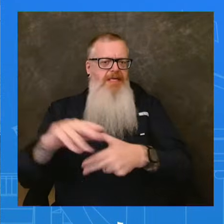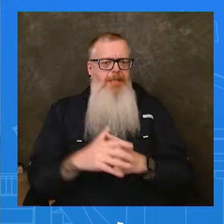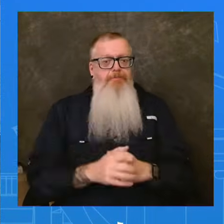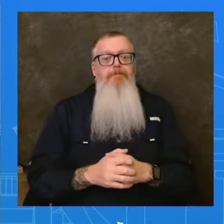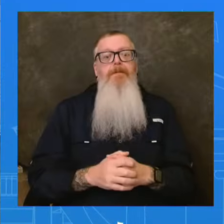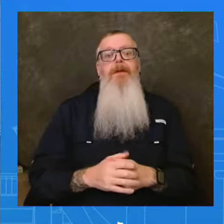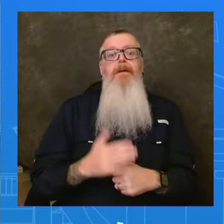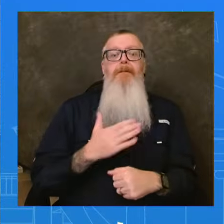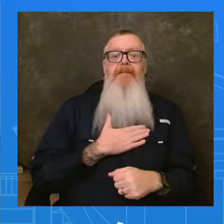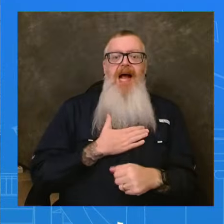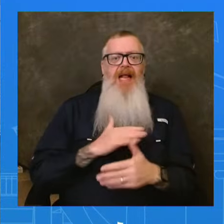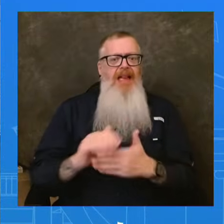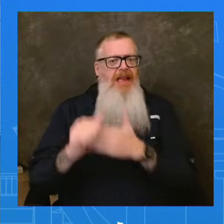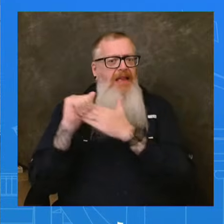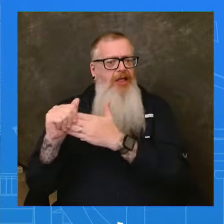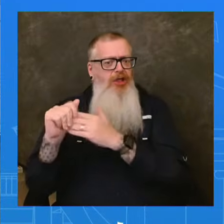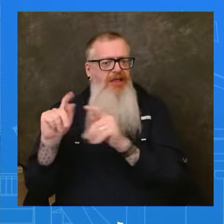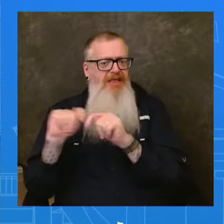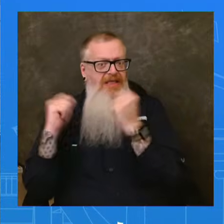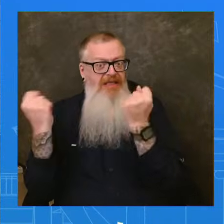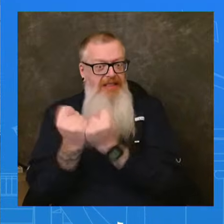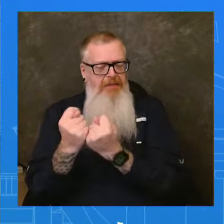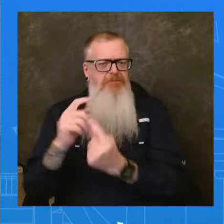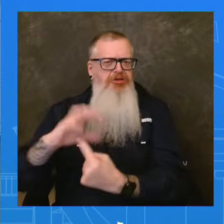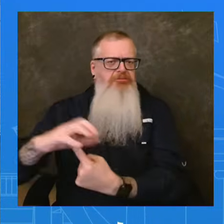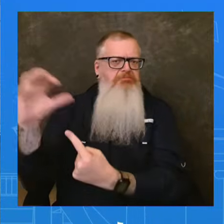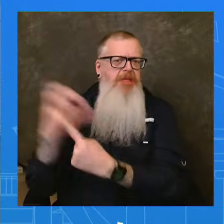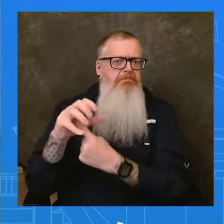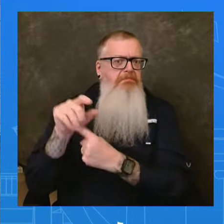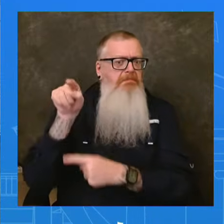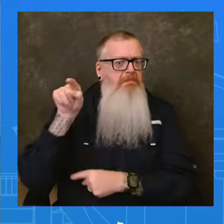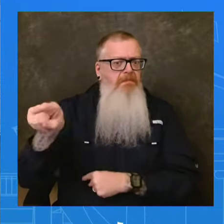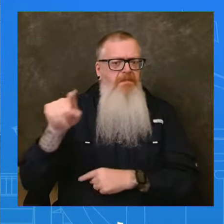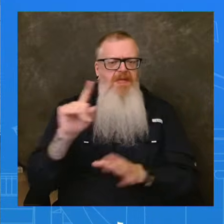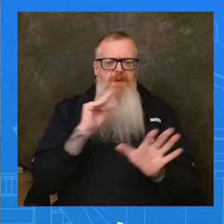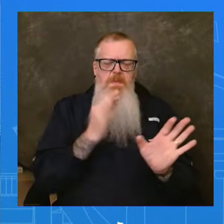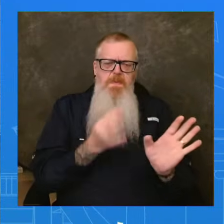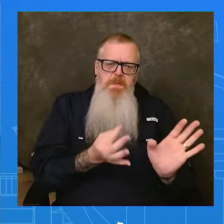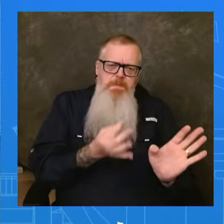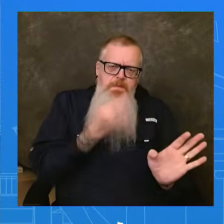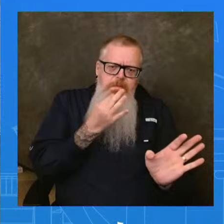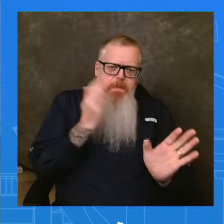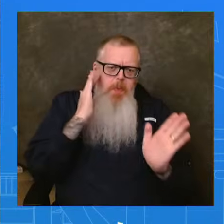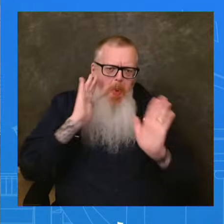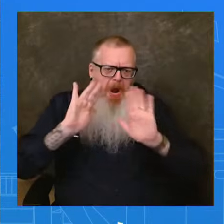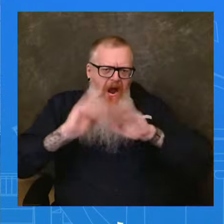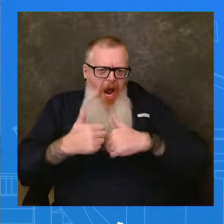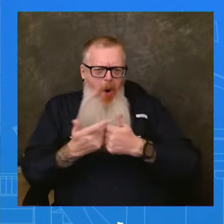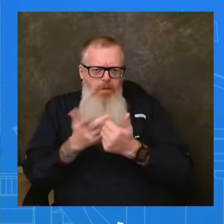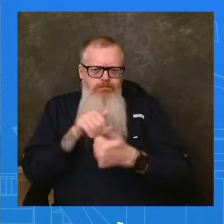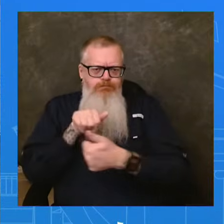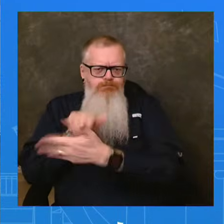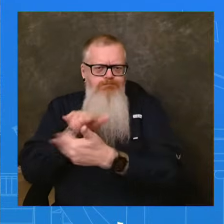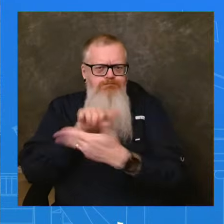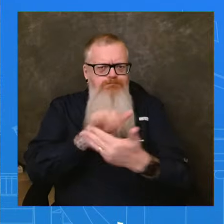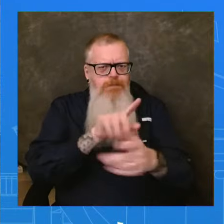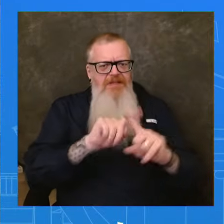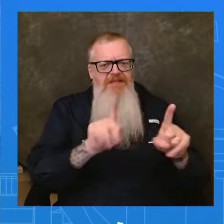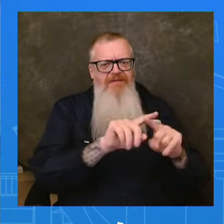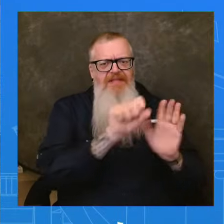They are trained to work across multiple states and support the impacts that states are going to be feeling. And I want to know --